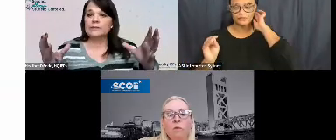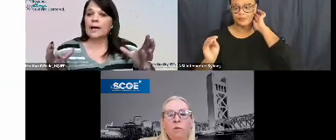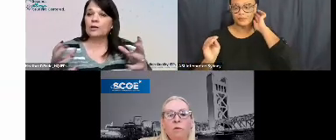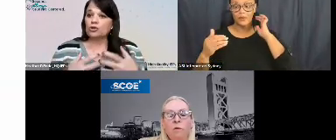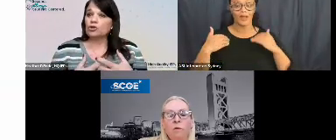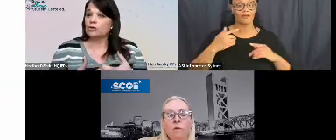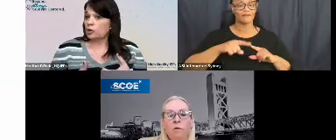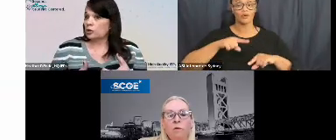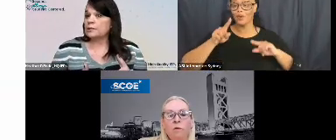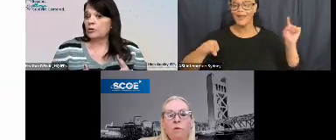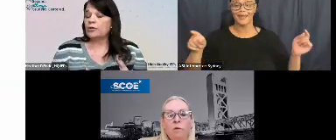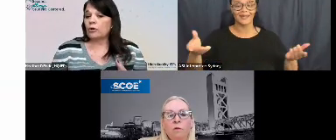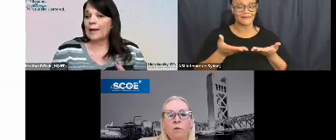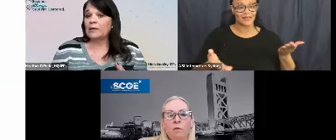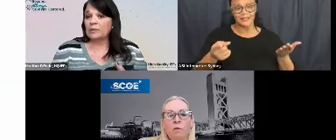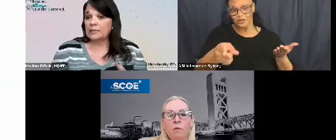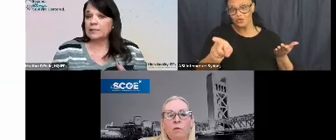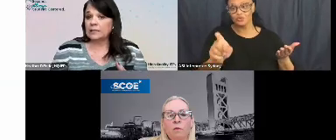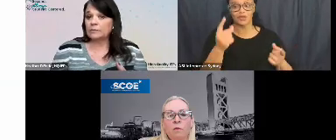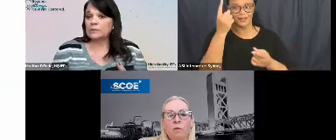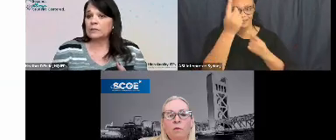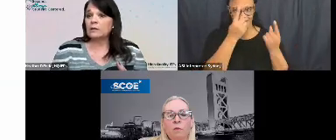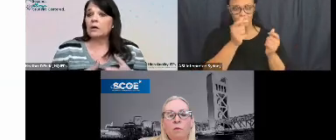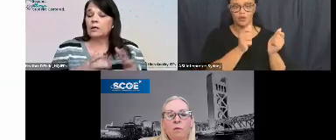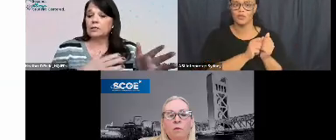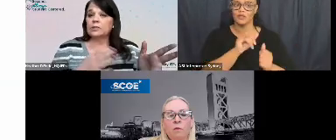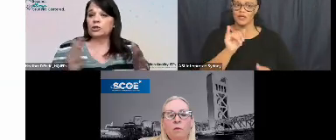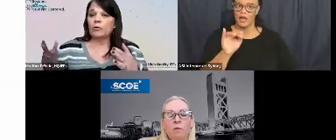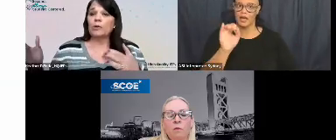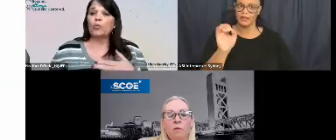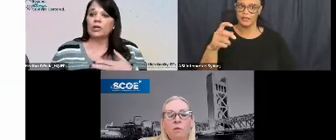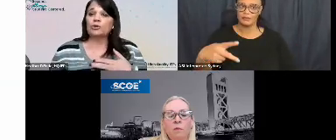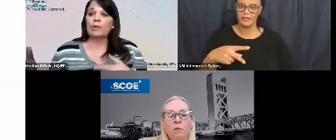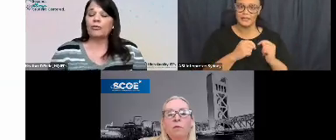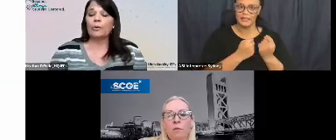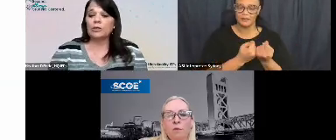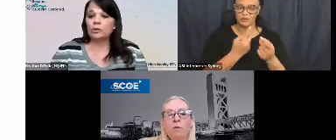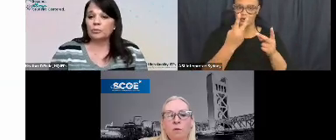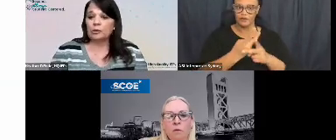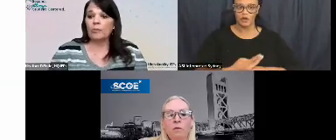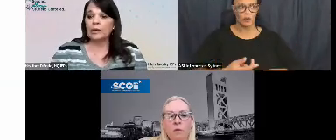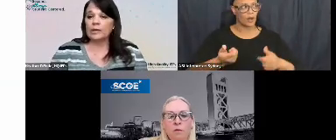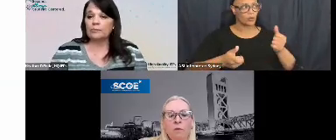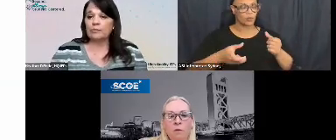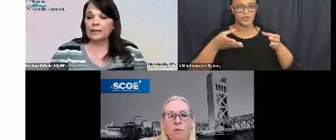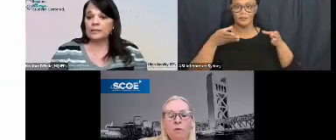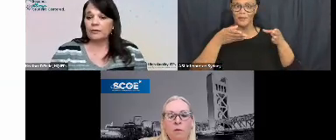of things that you should consider with your IEP teams to determine which pathway to a diploma is